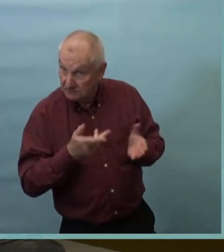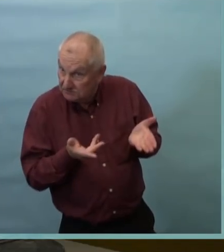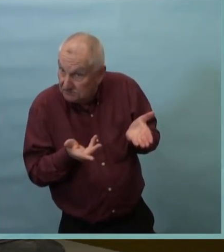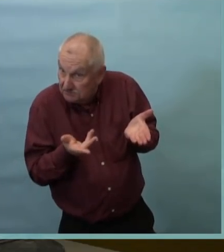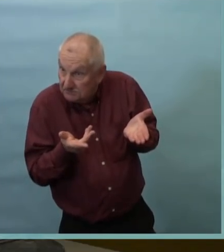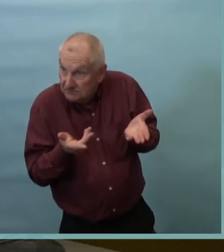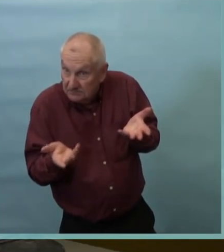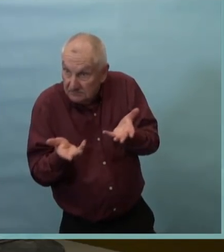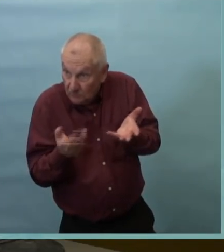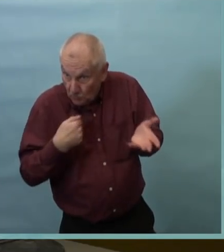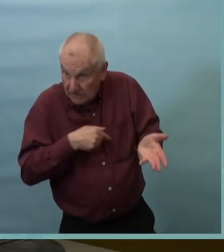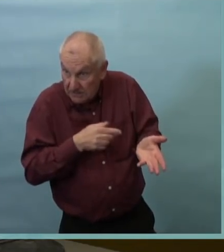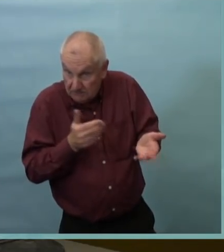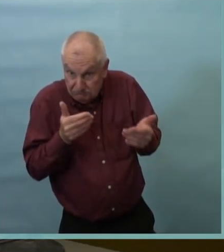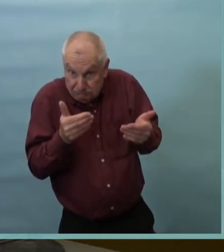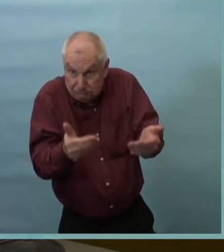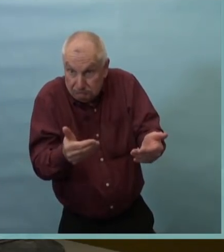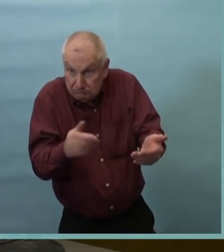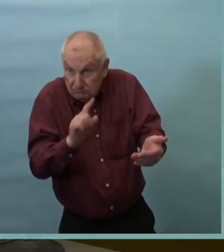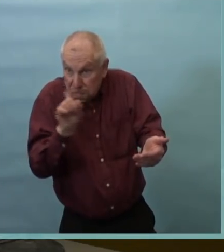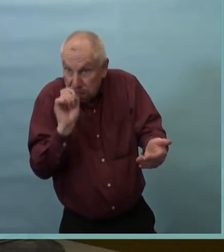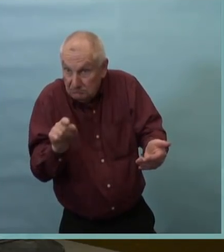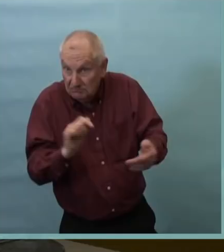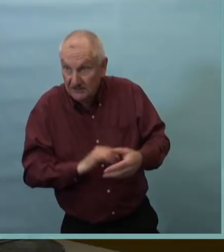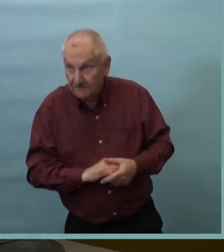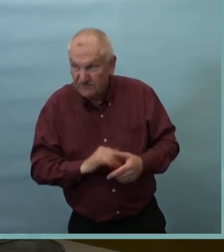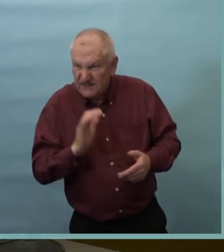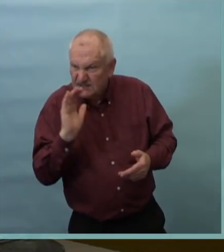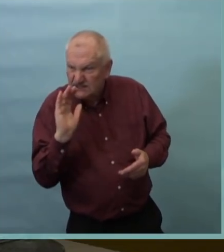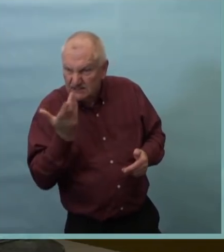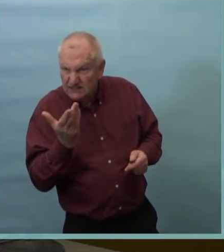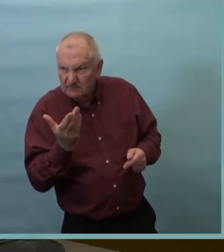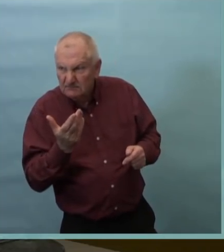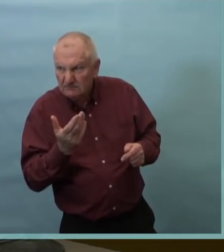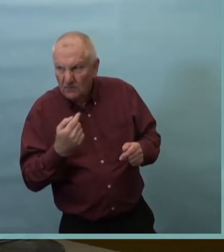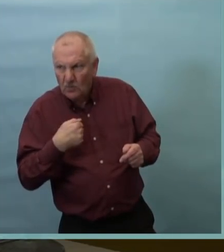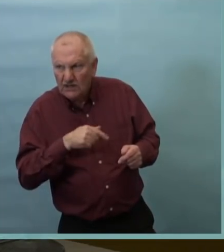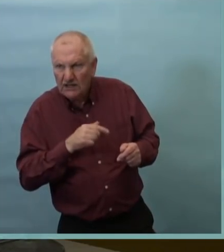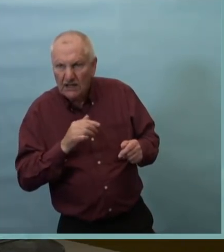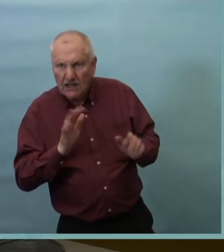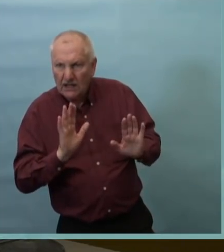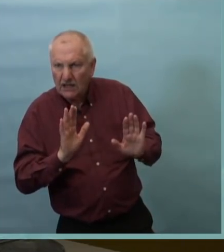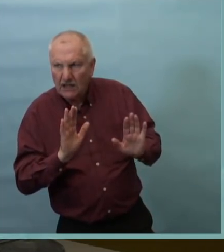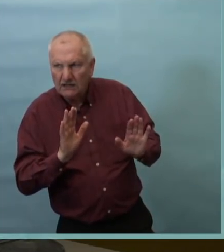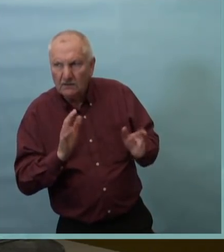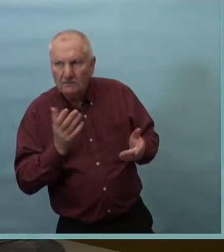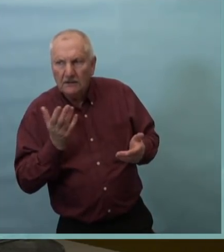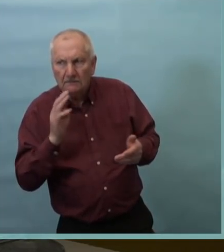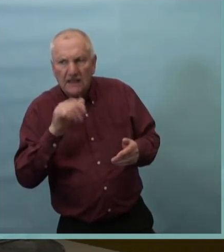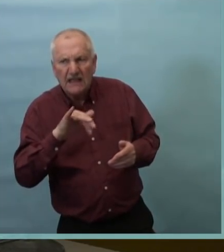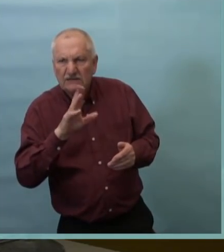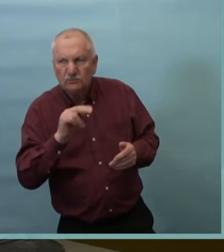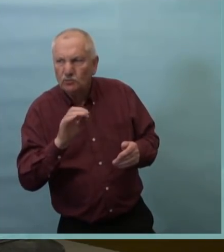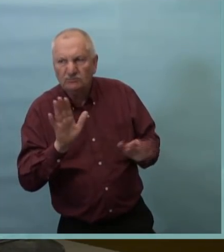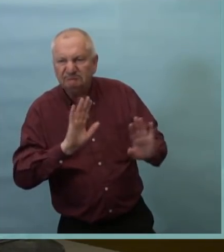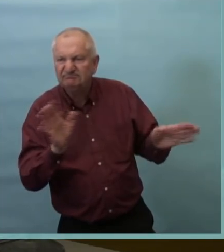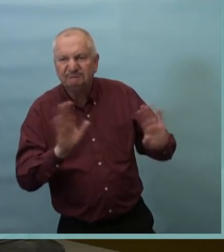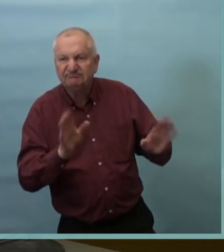to have written the school year off by this point but one of the risks is sending children back to school in Manitoba before the end of the school